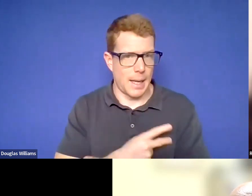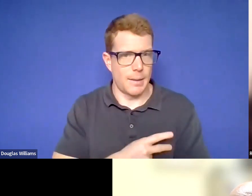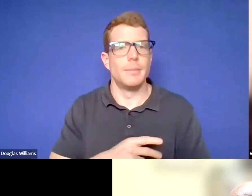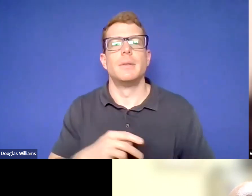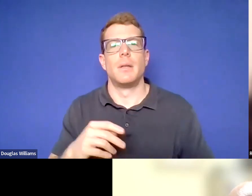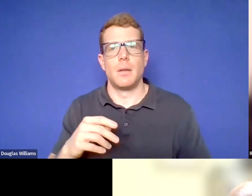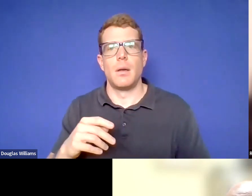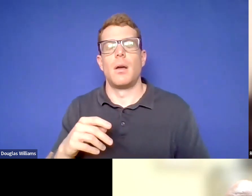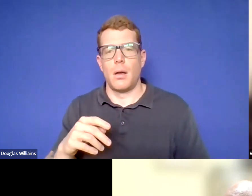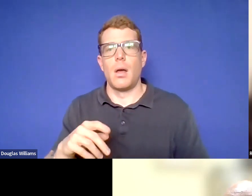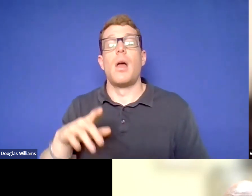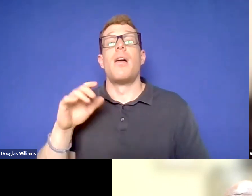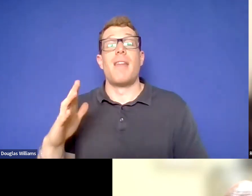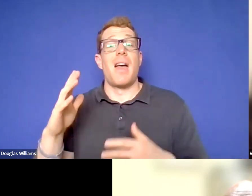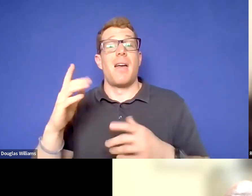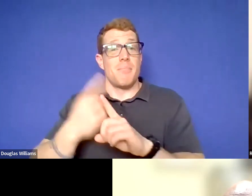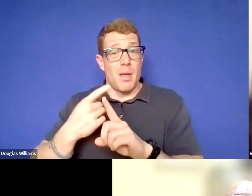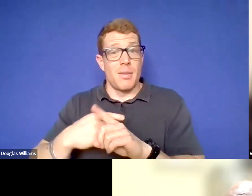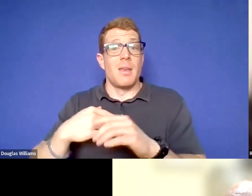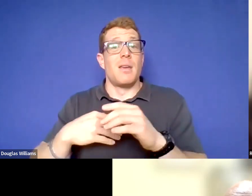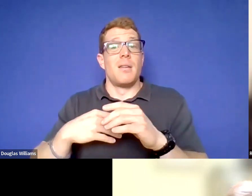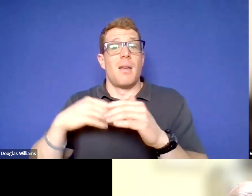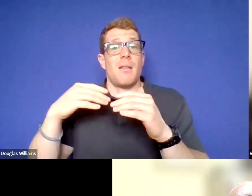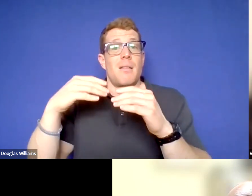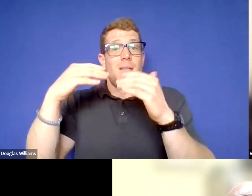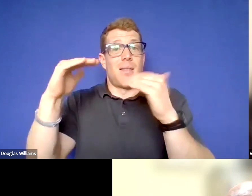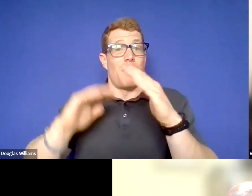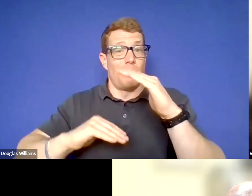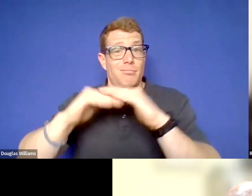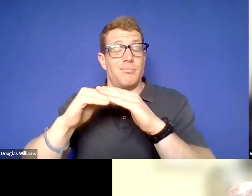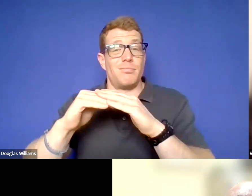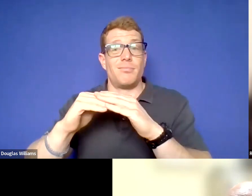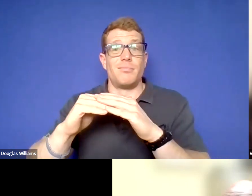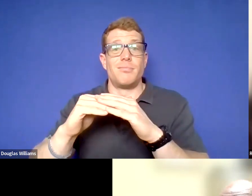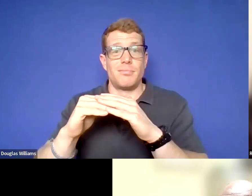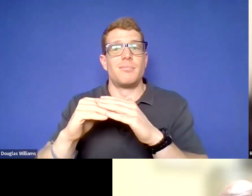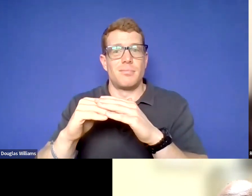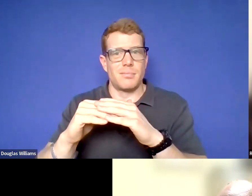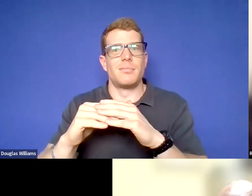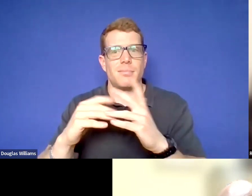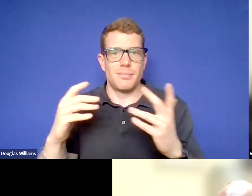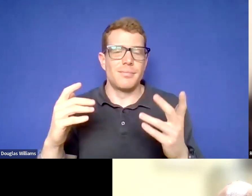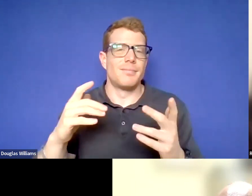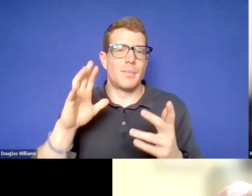be $2,523 per month that would include your Ssi in any Urban.